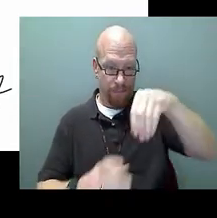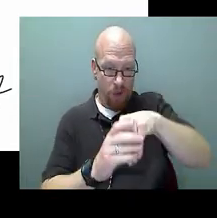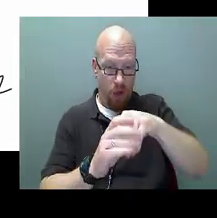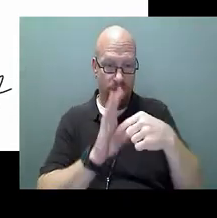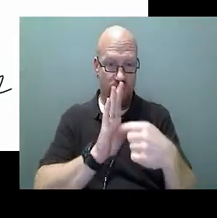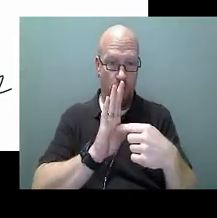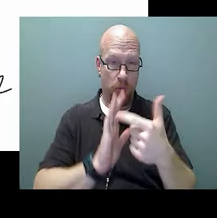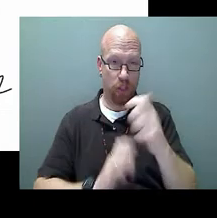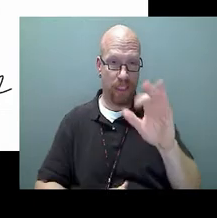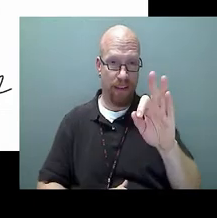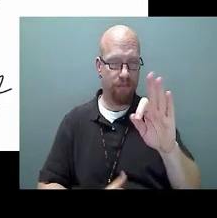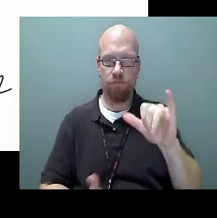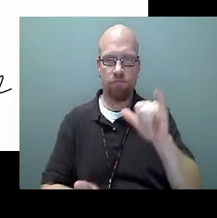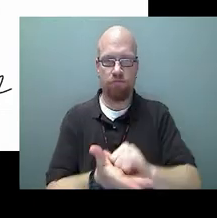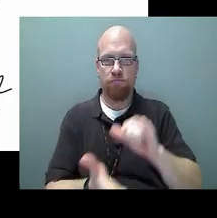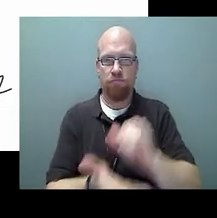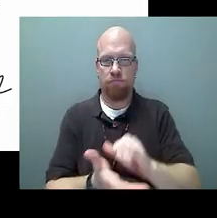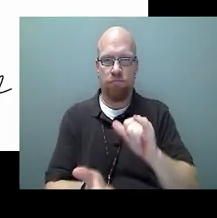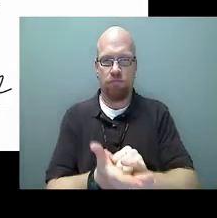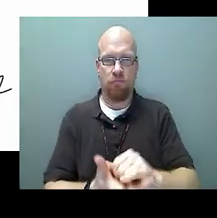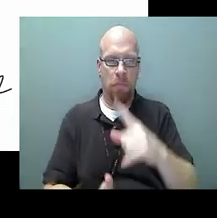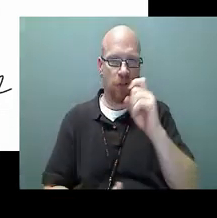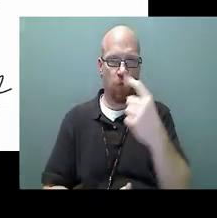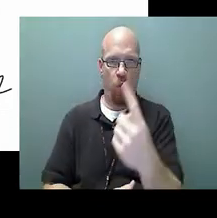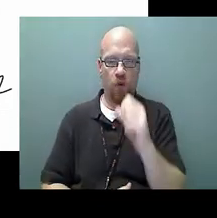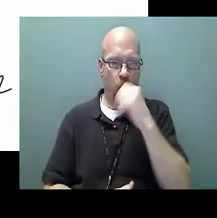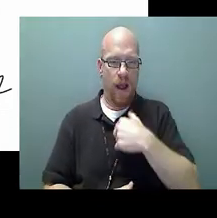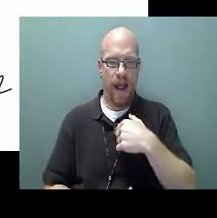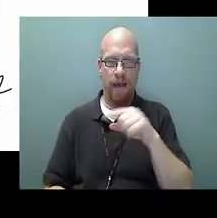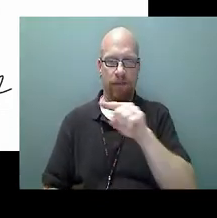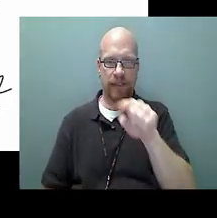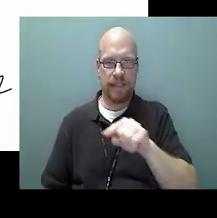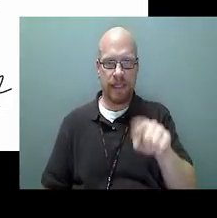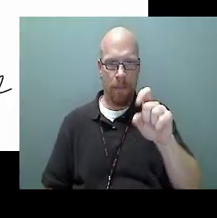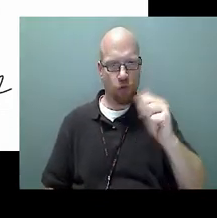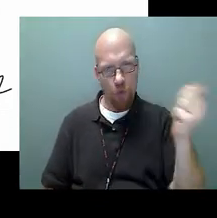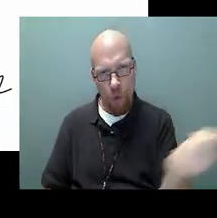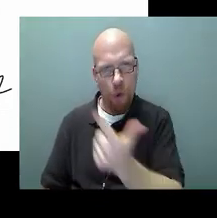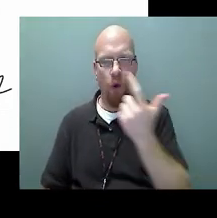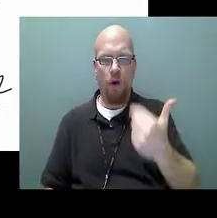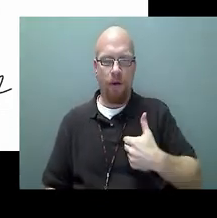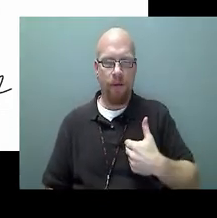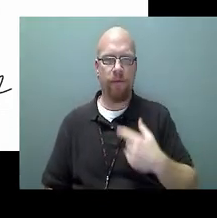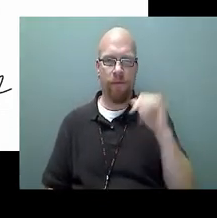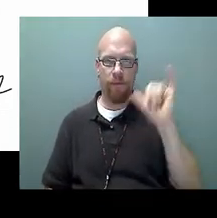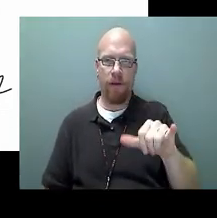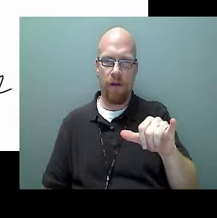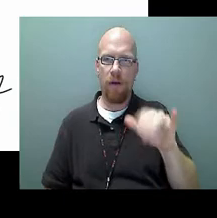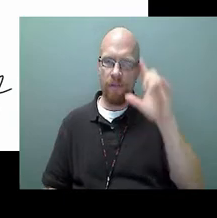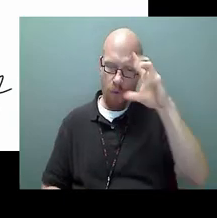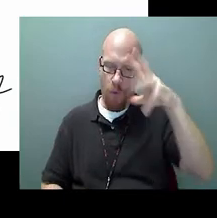Now, notice my middle term has no z. So, within this GCF,